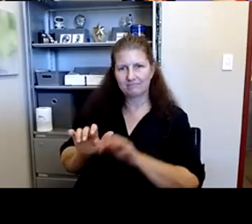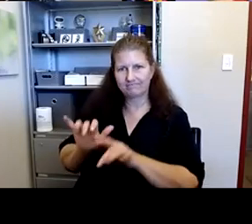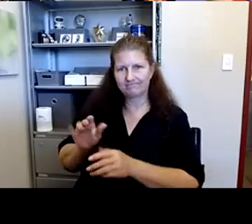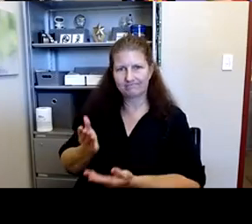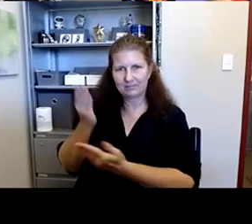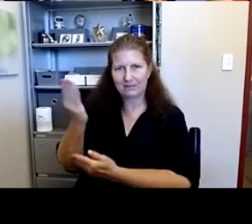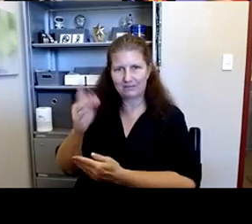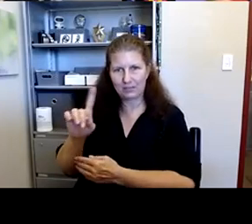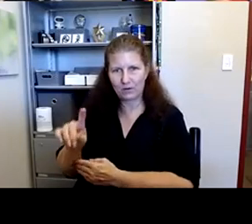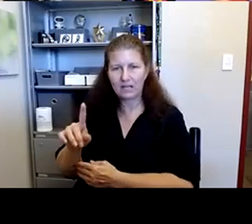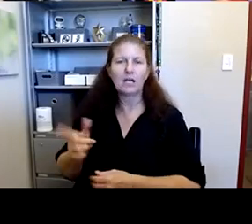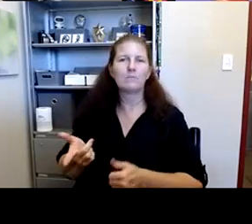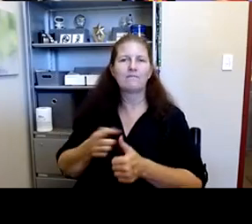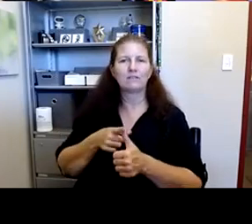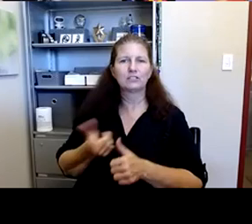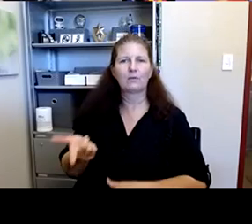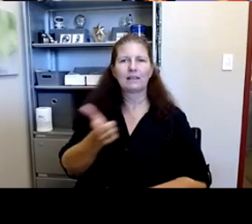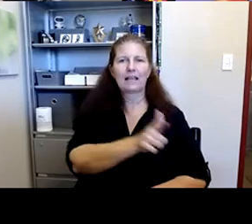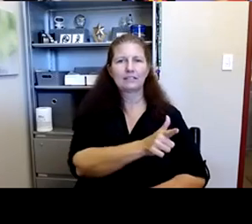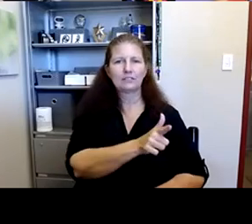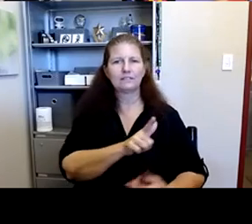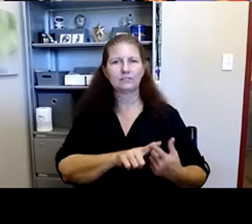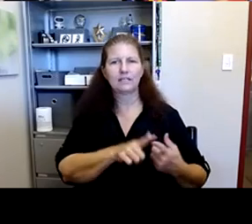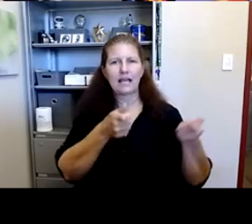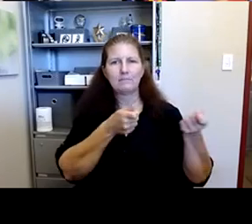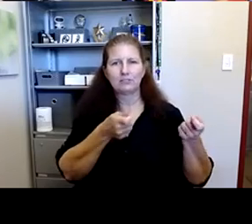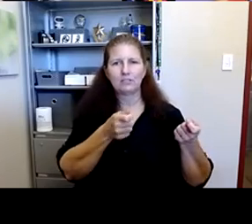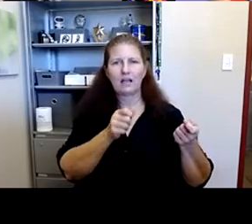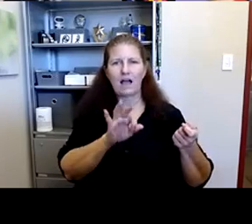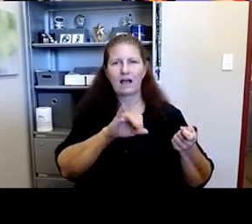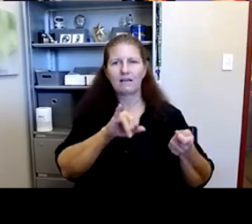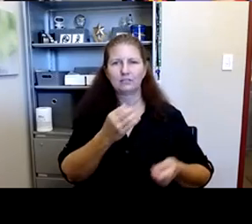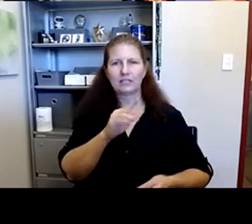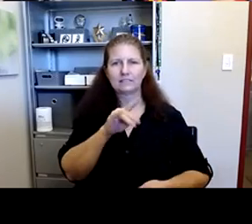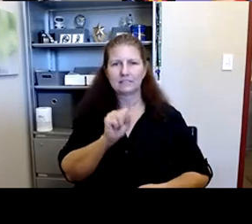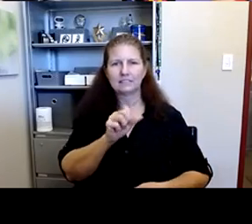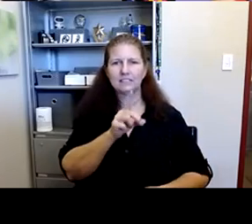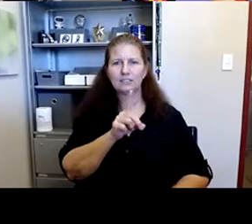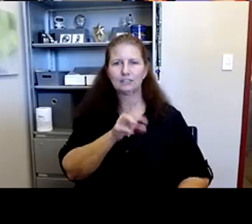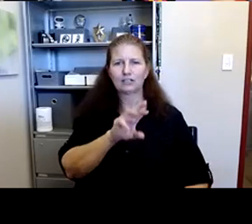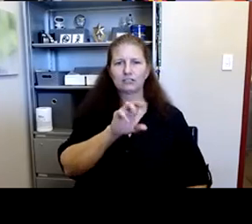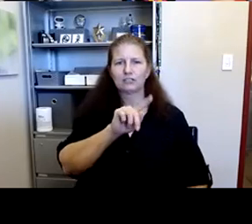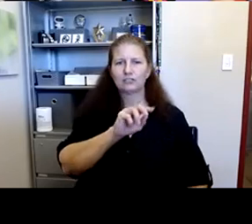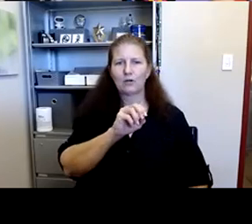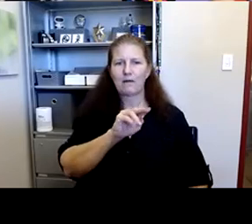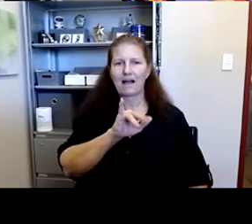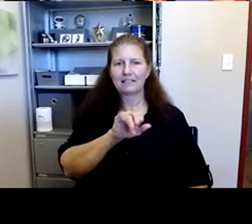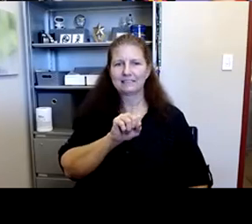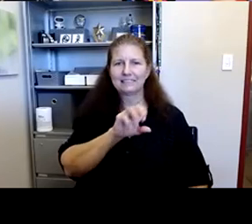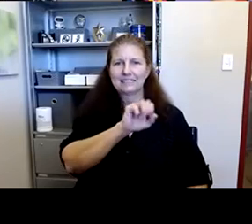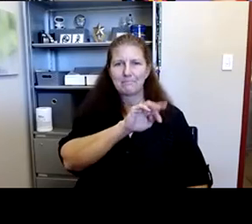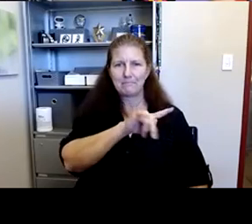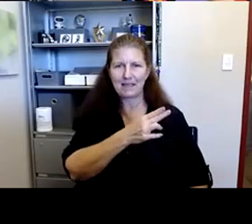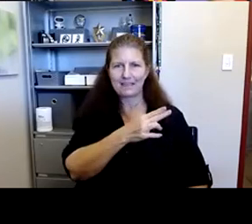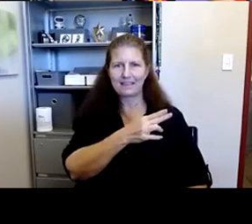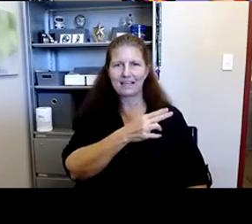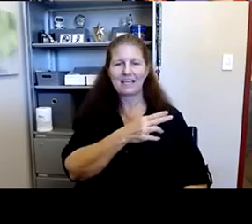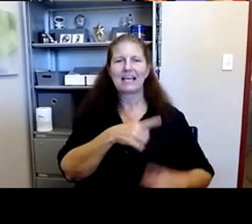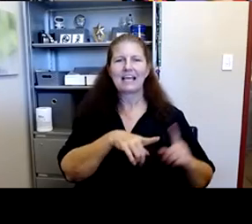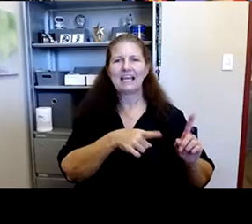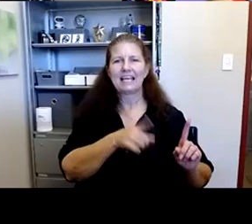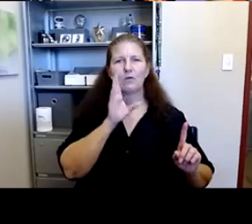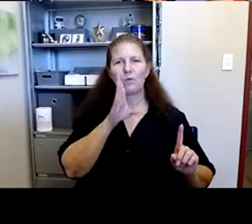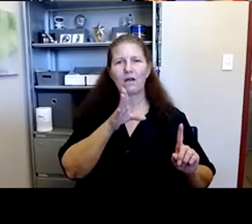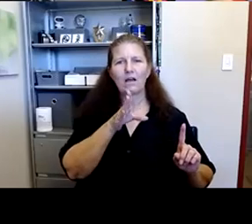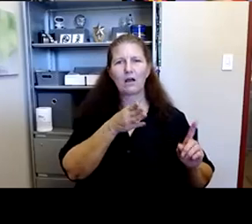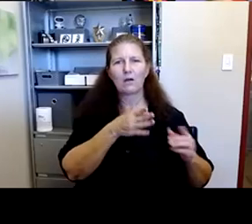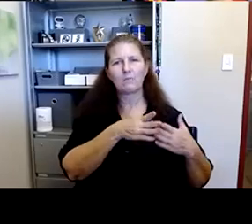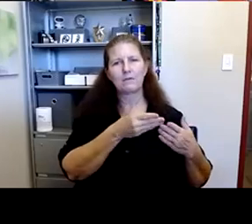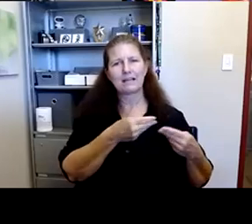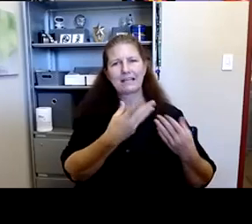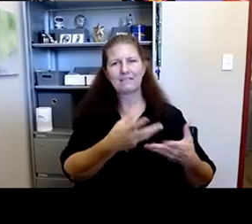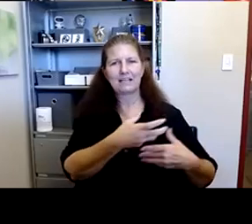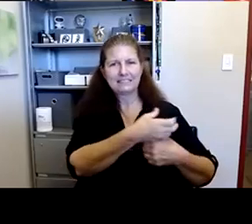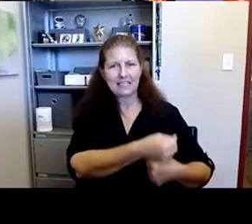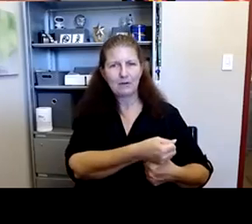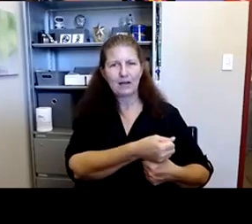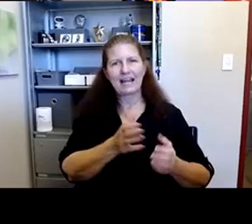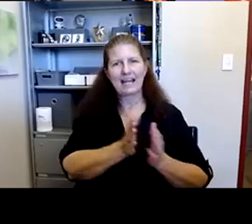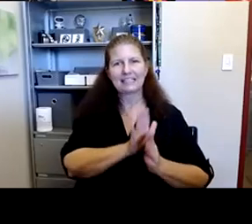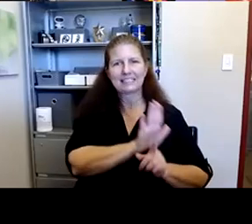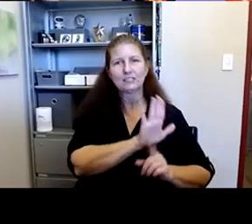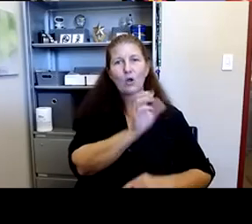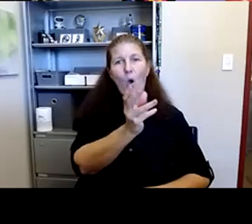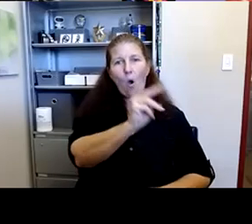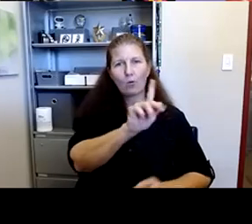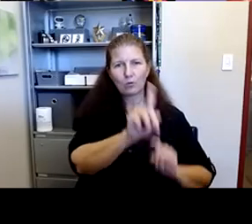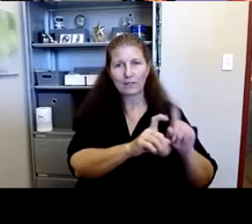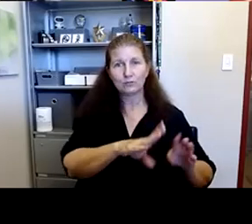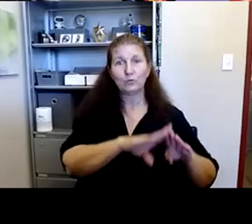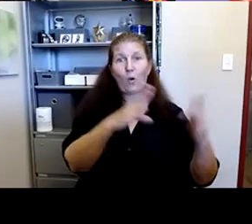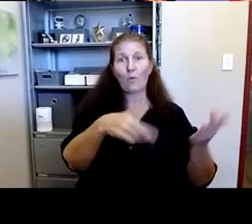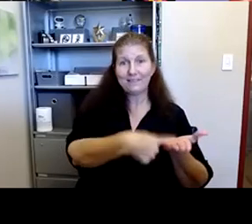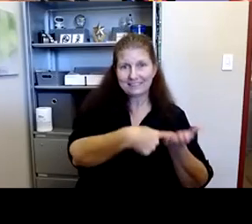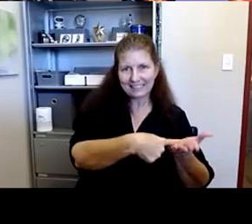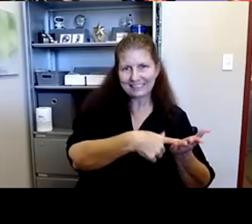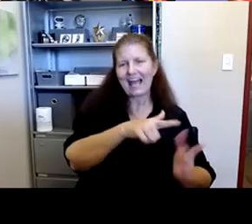Katherine Michel: But first I'm going to hand it over to um. Our administration of justice, Professor Dr. Tobias Smith, who's going to uh act as a discussing. He's going to just provide a little summary and ask a few of his own questions to get us started, and then we'll move on to the audience. Questions: